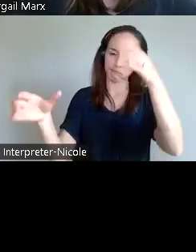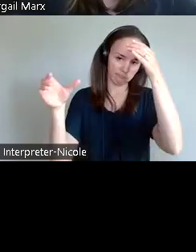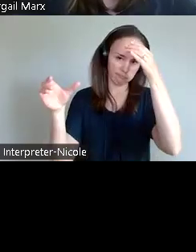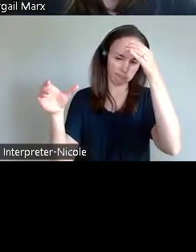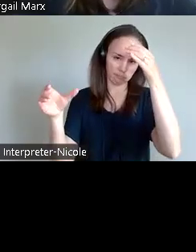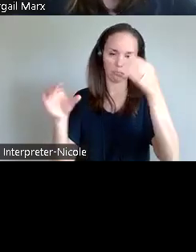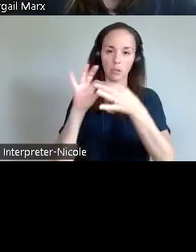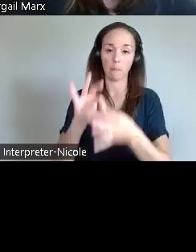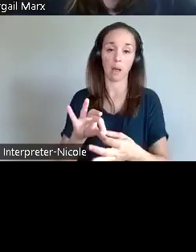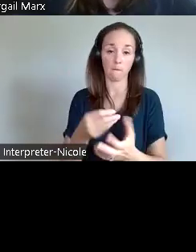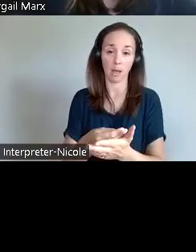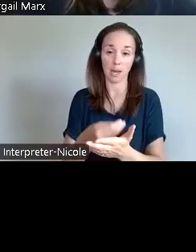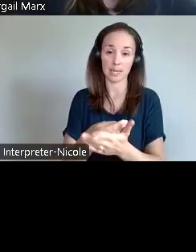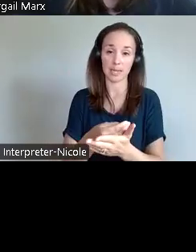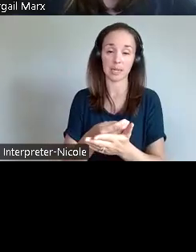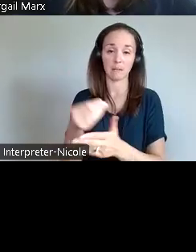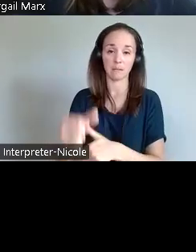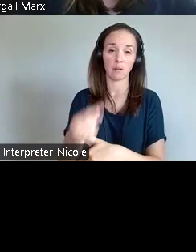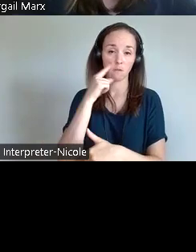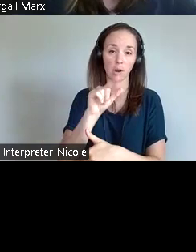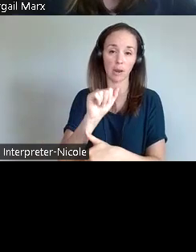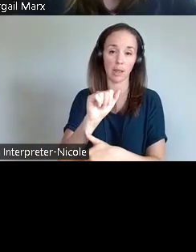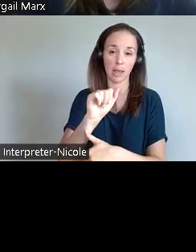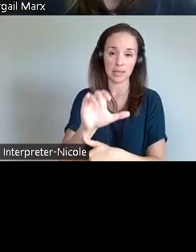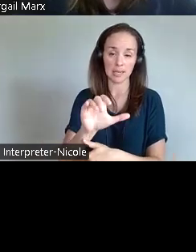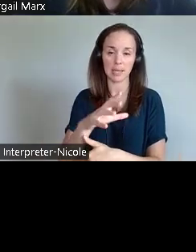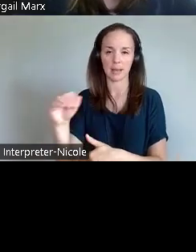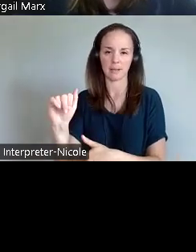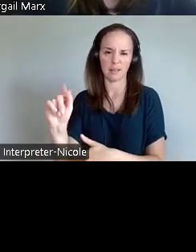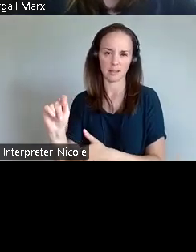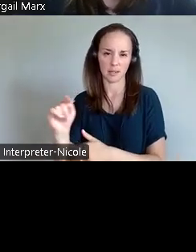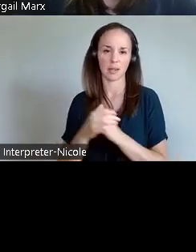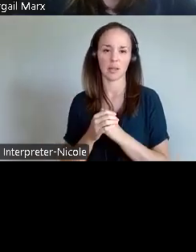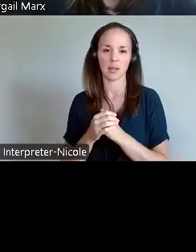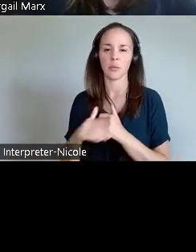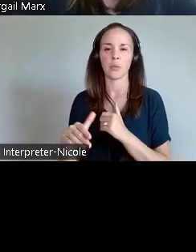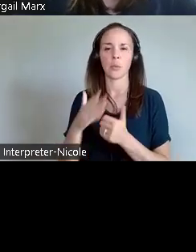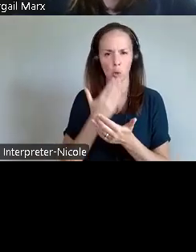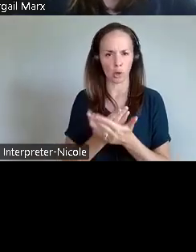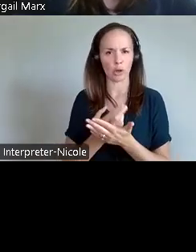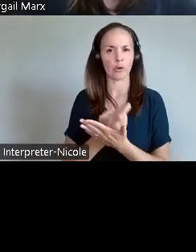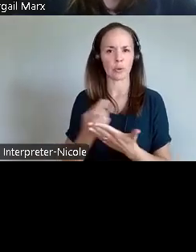about funding for AAC and assistive tech. So he's got some great resources through the